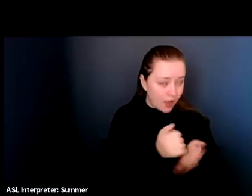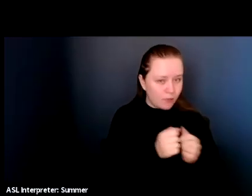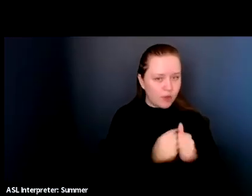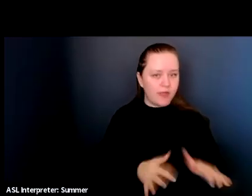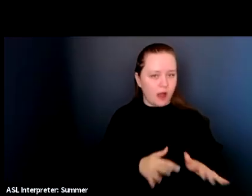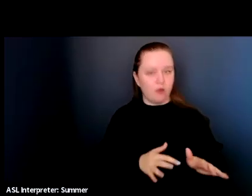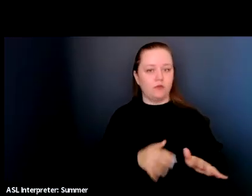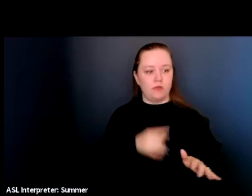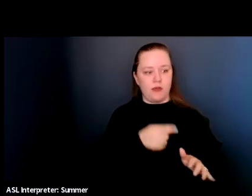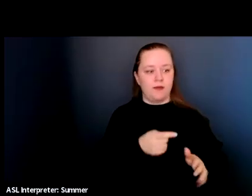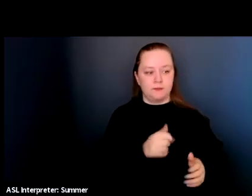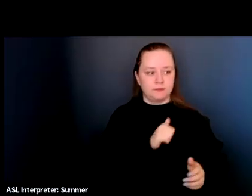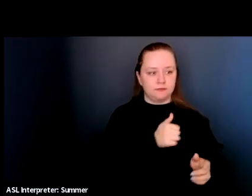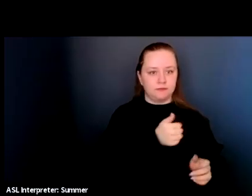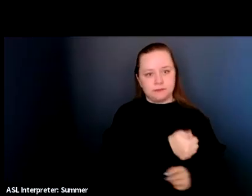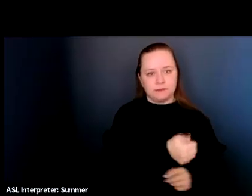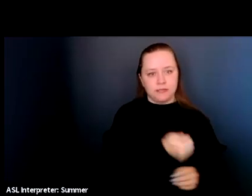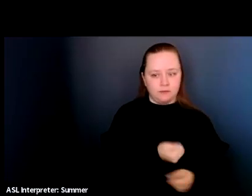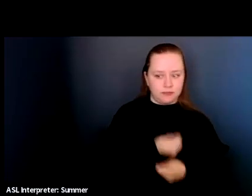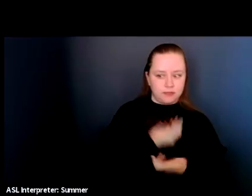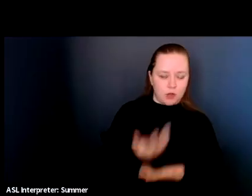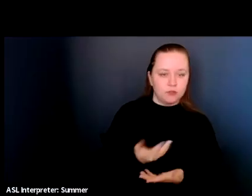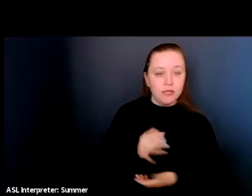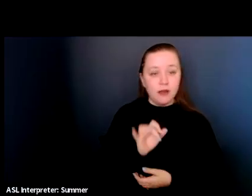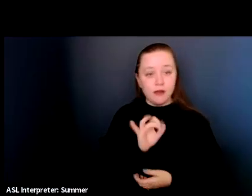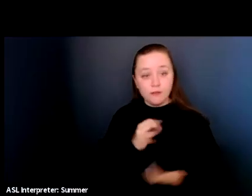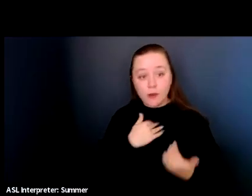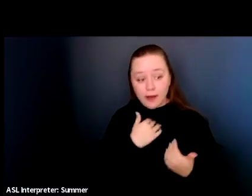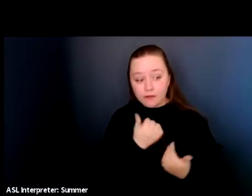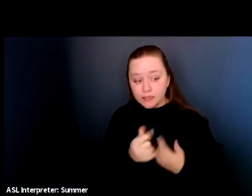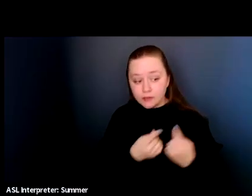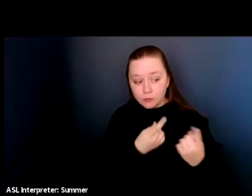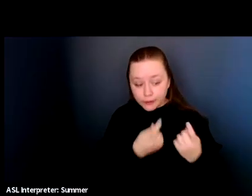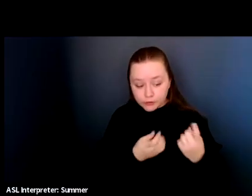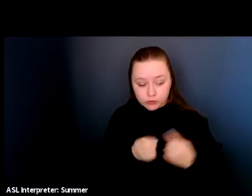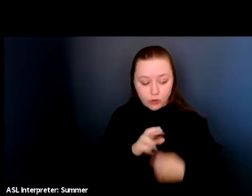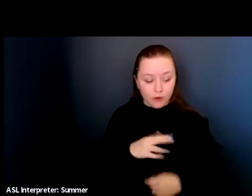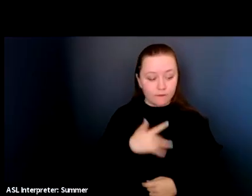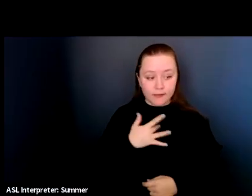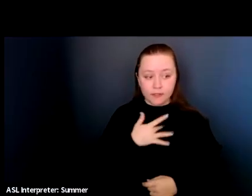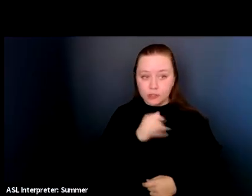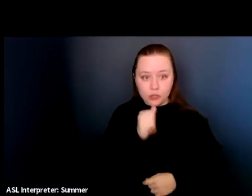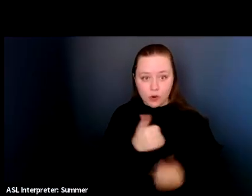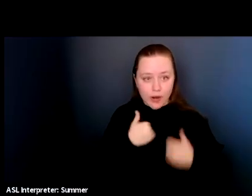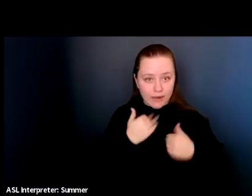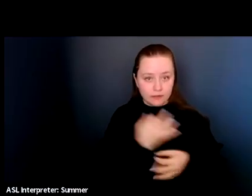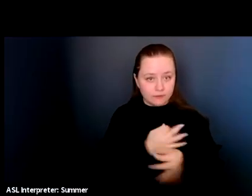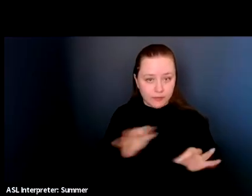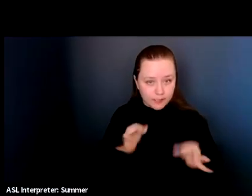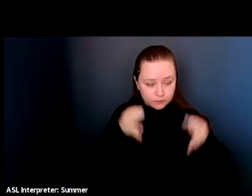Or saying, if you ever have any questions or feel like you do not have the freedom to make these decisions for yourself,